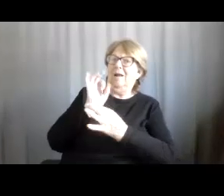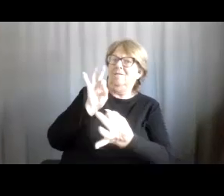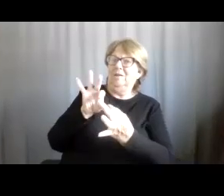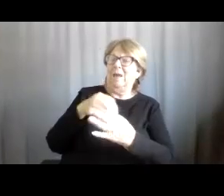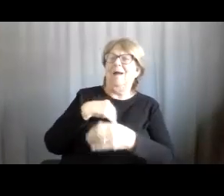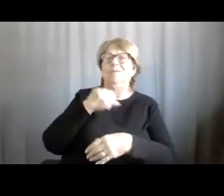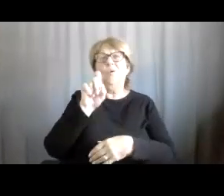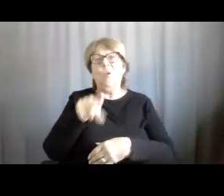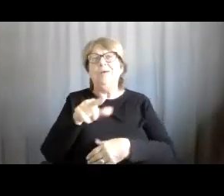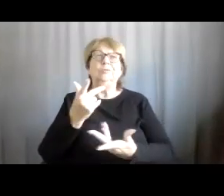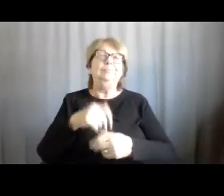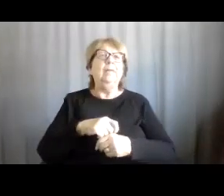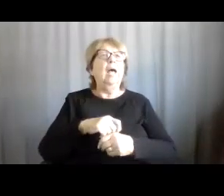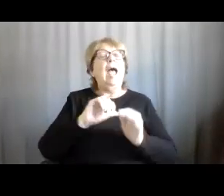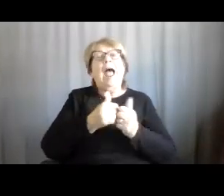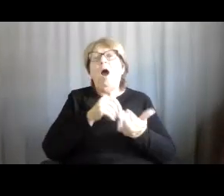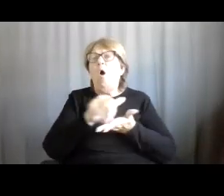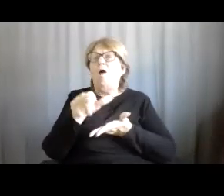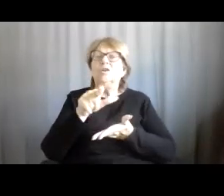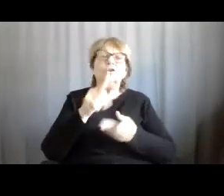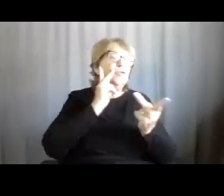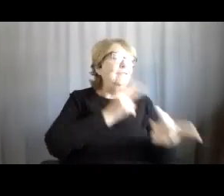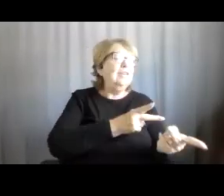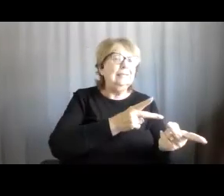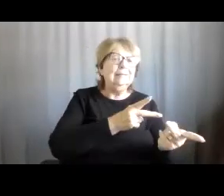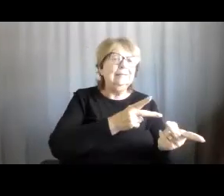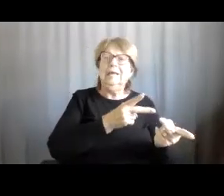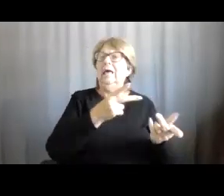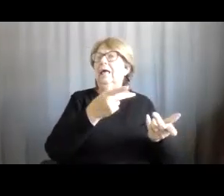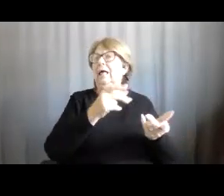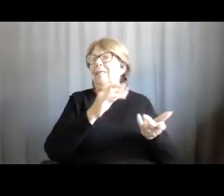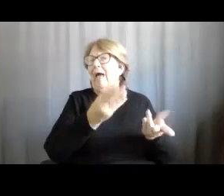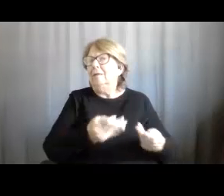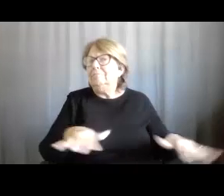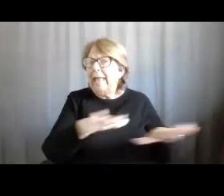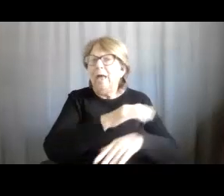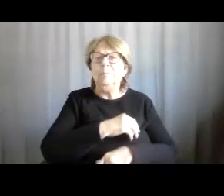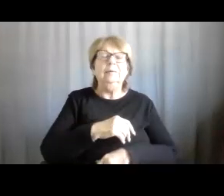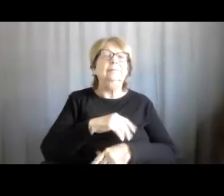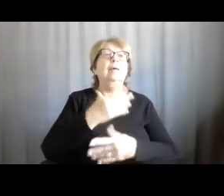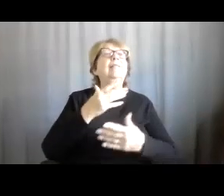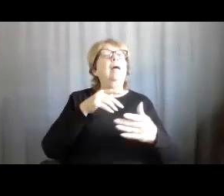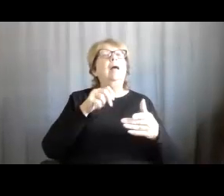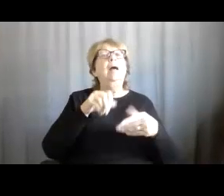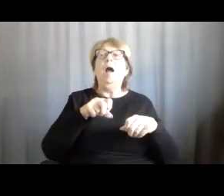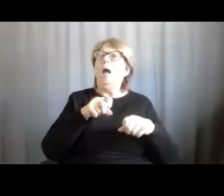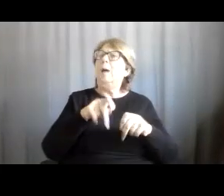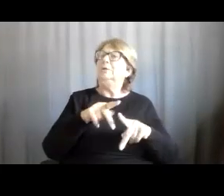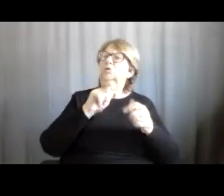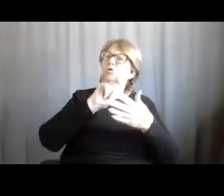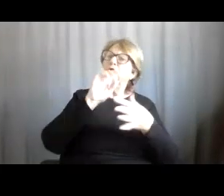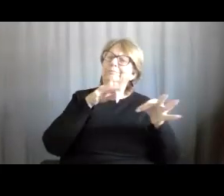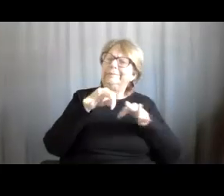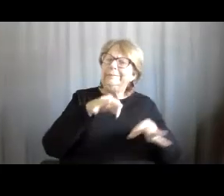how often do you visit Capitol Campus and an opportunity to detail specific ADA barriers that you may have encountered.